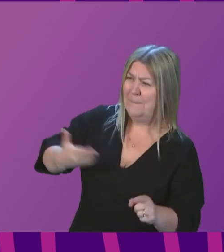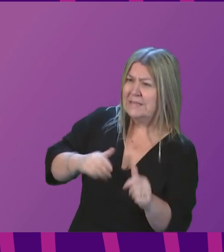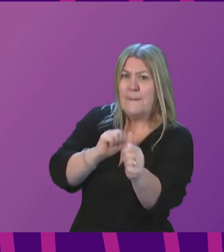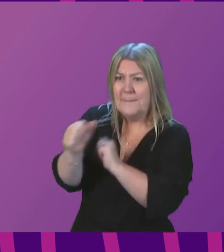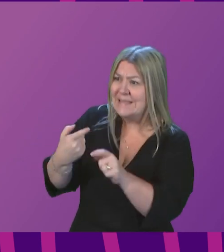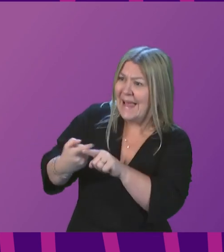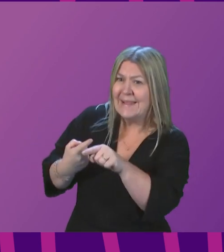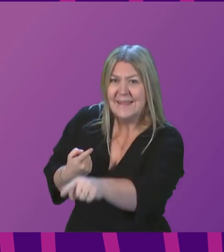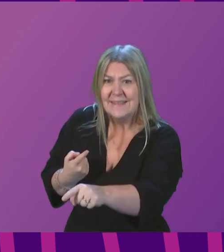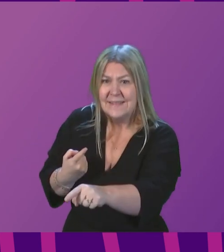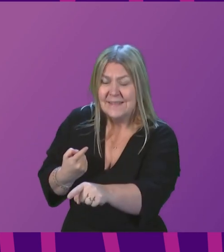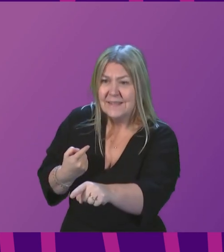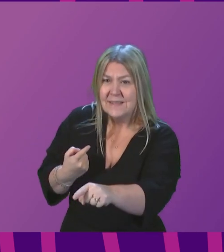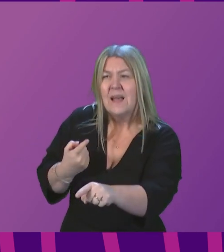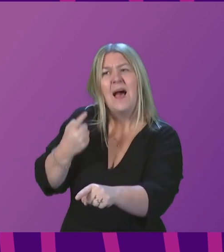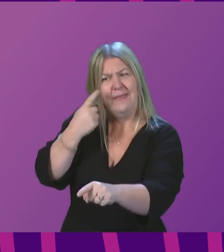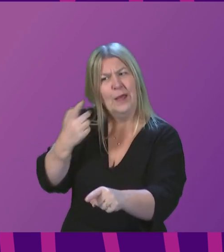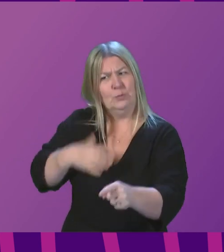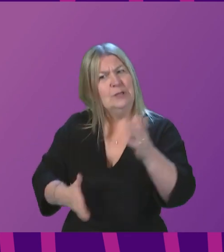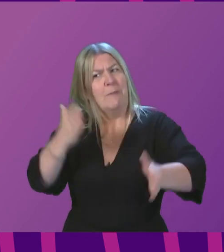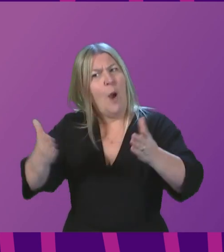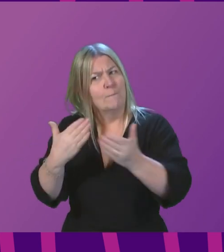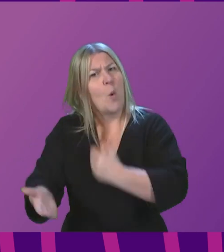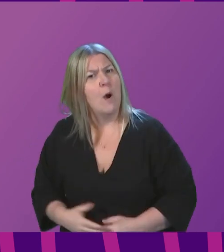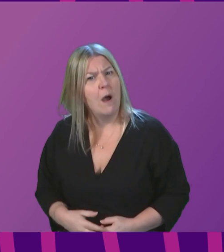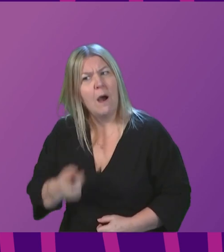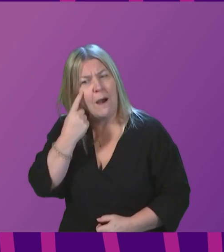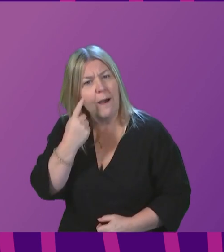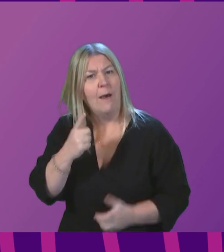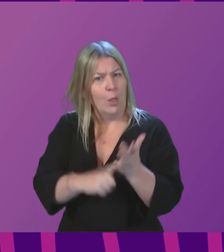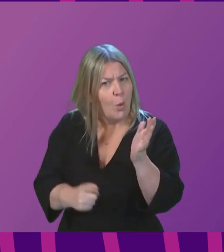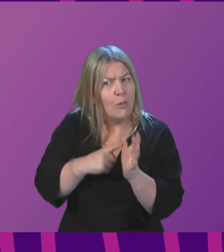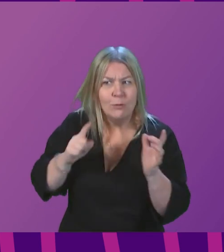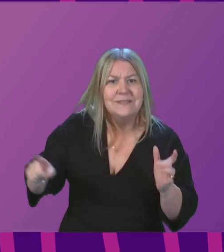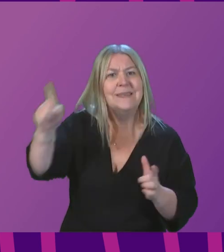he needs to get out a little bit more. All local authorities have begun processing payments.